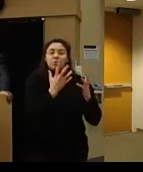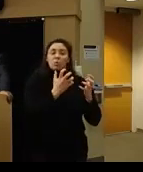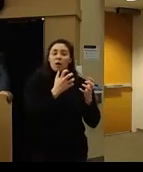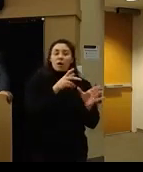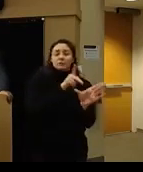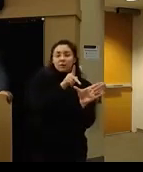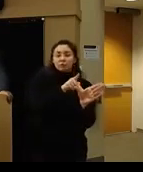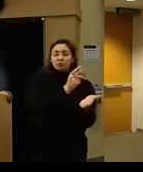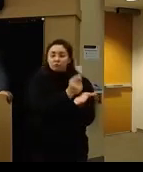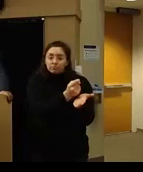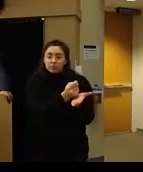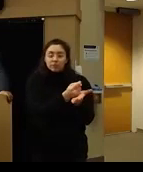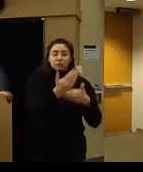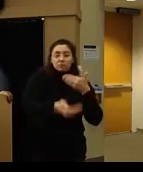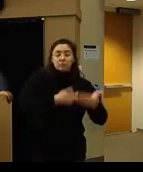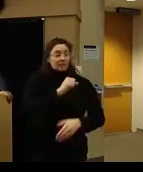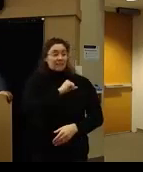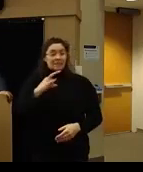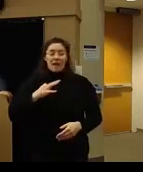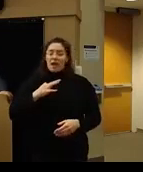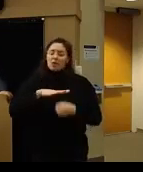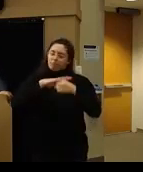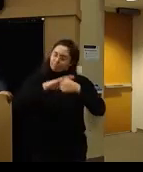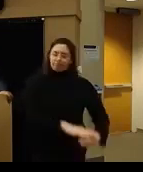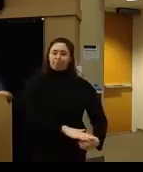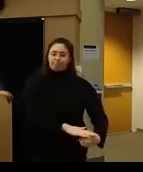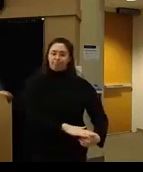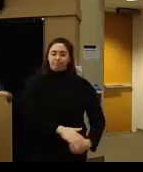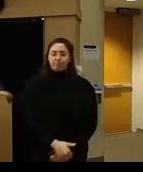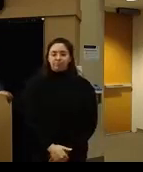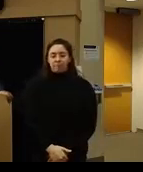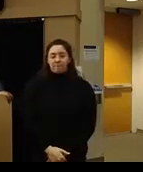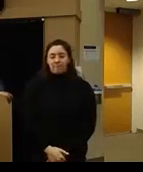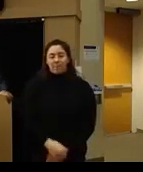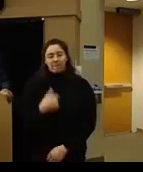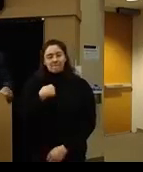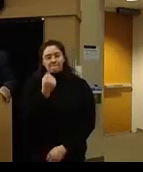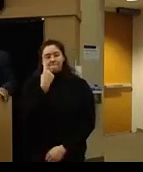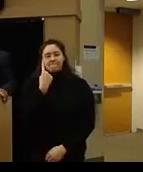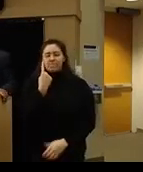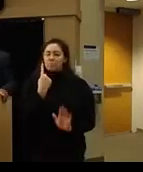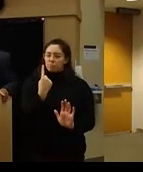the sheriff's and staff suffocated him uh and I understand there's a very similar case here in